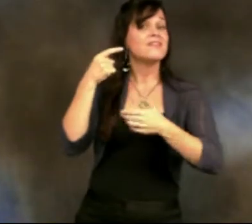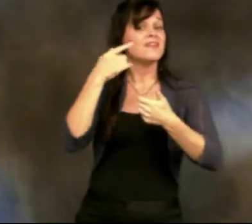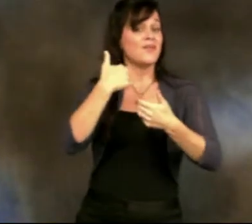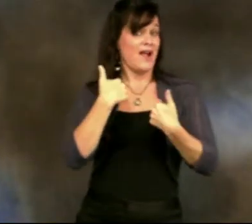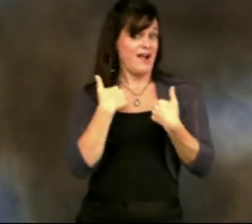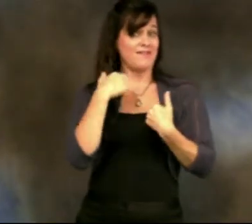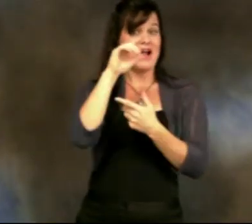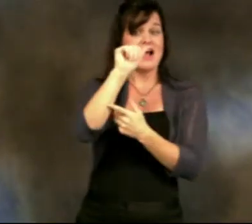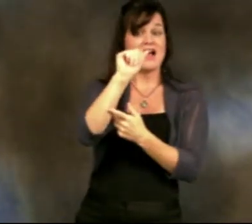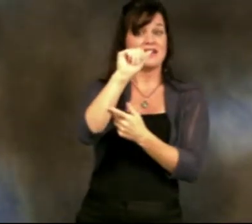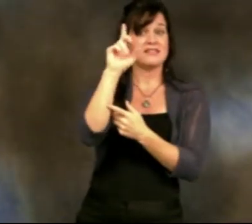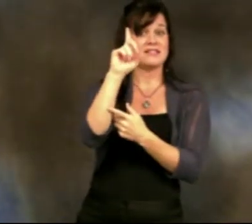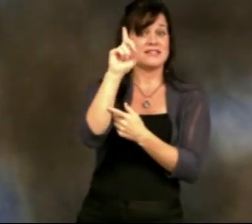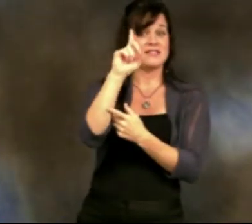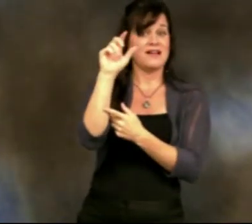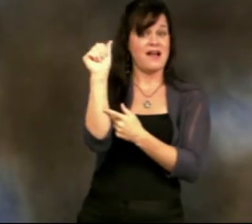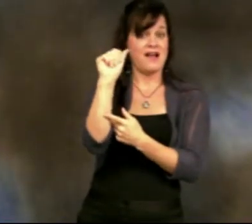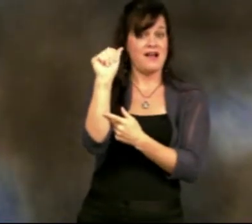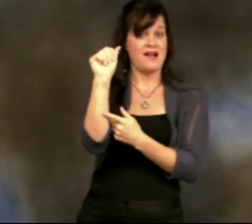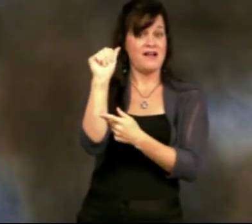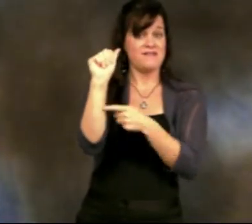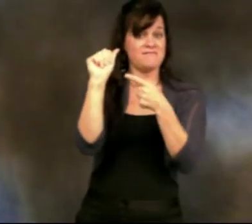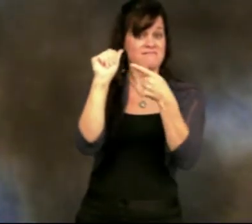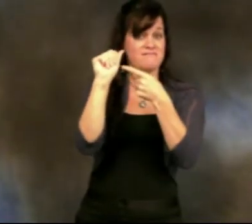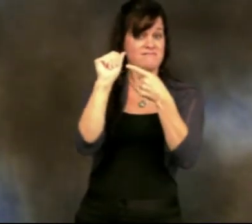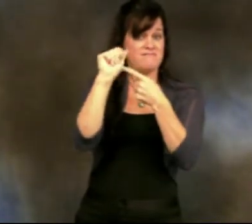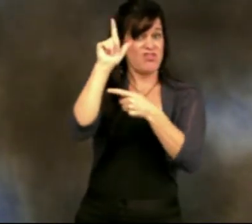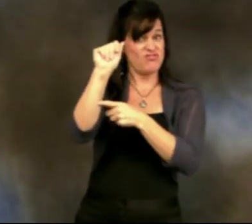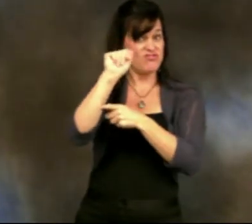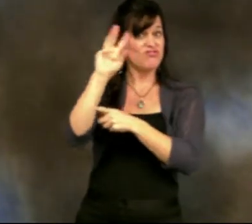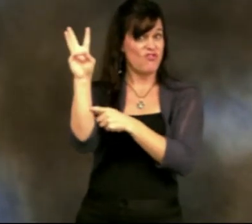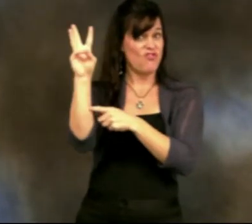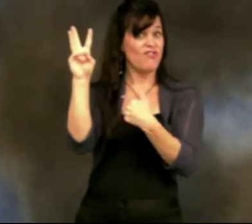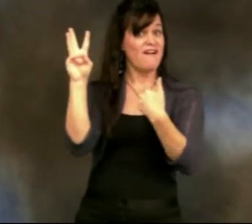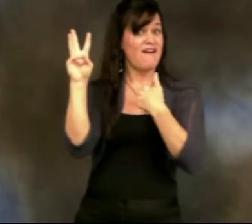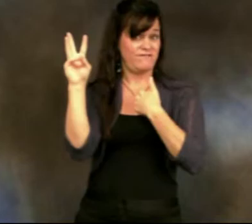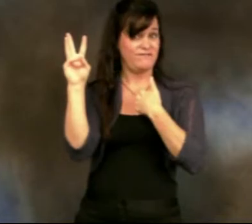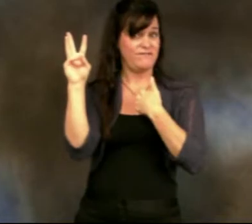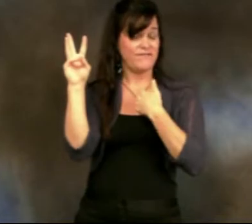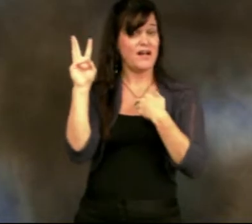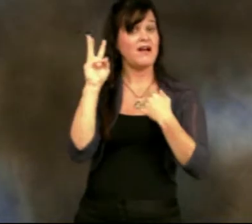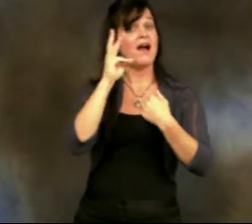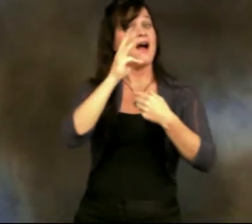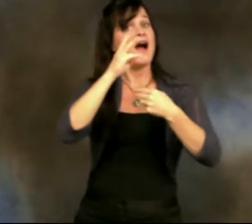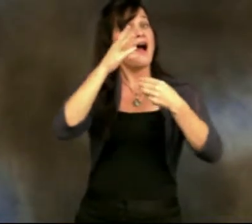communication access by both the Americans with Disabilities Act and Federal Law Section